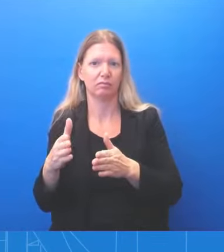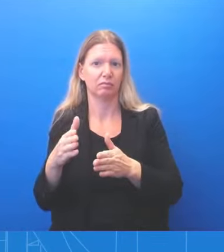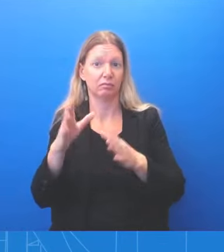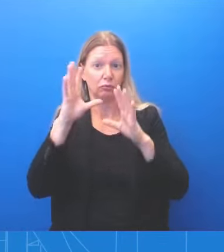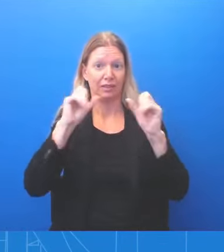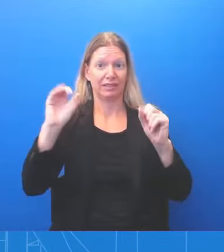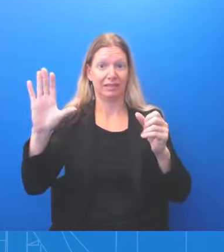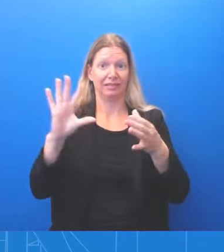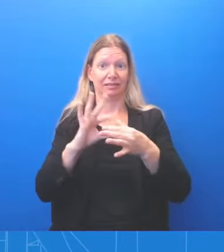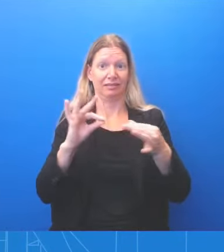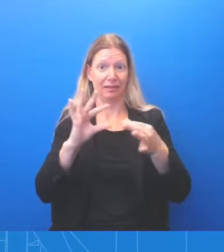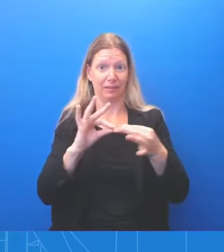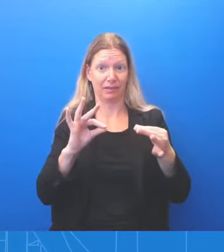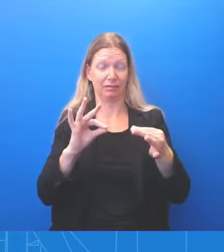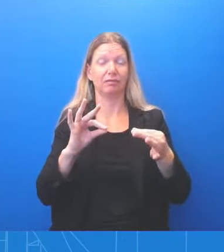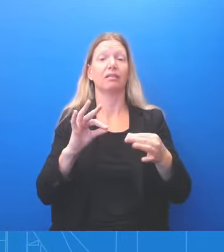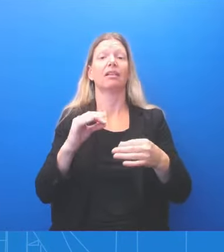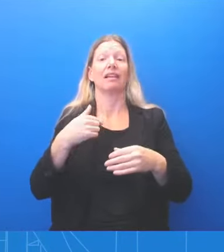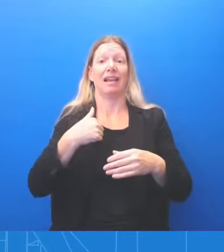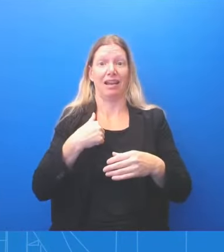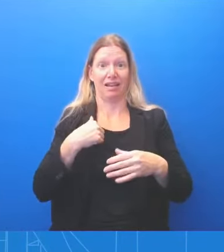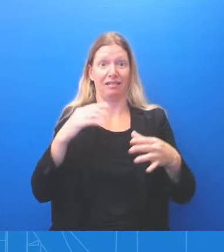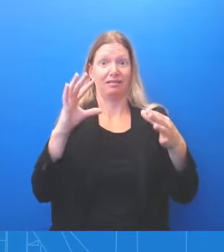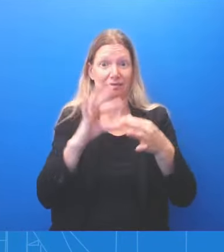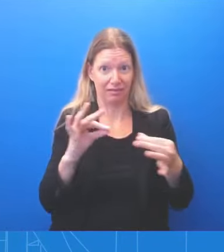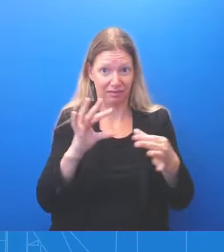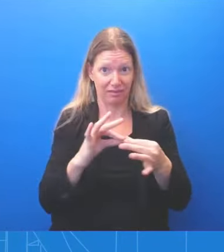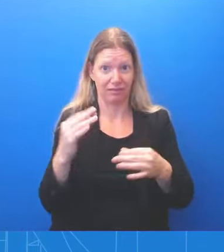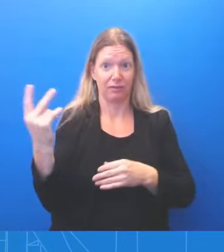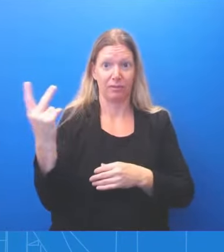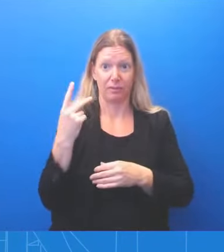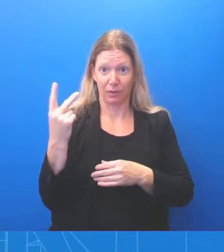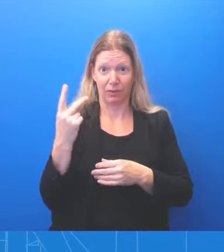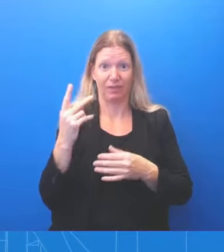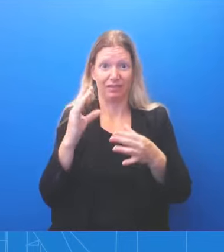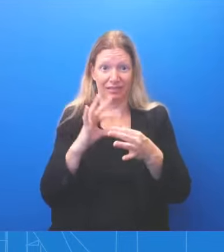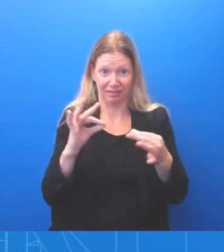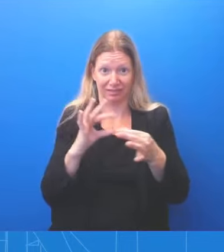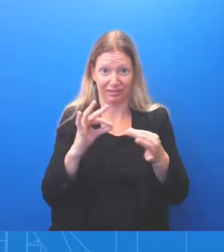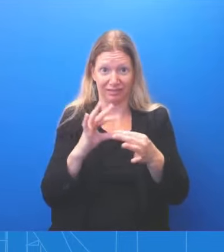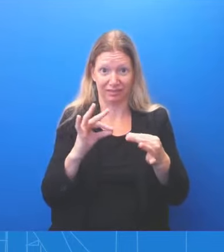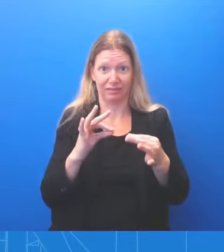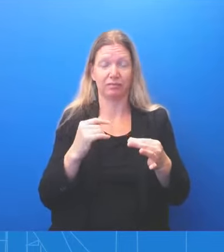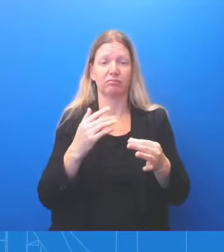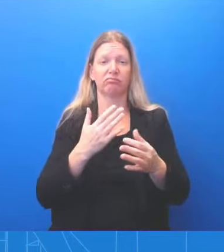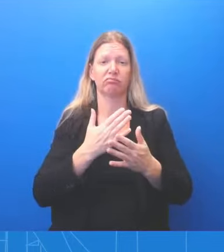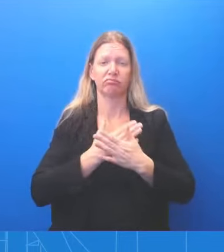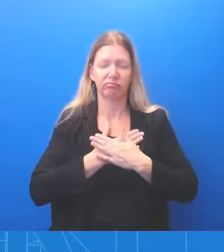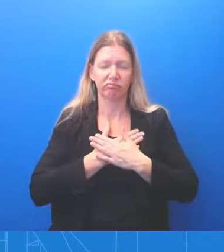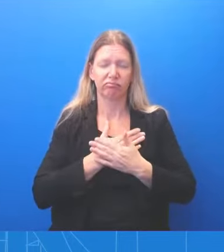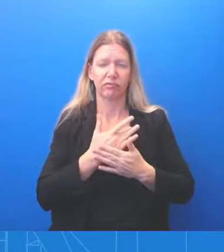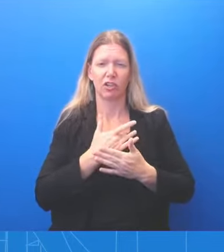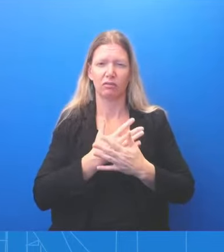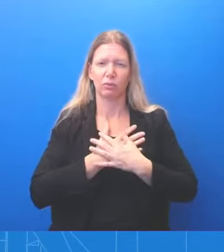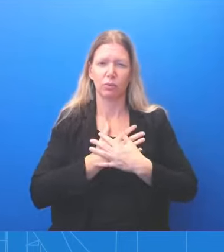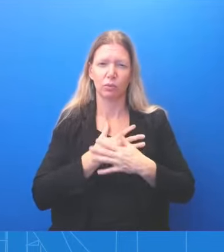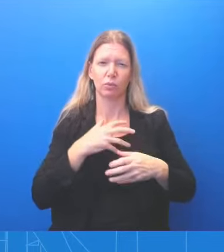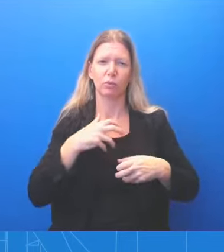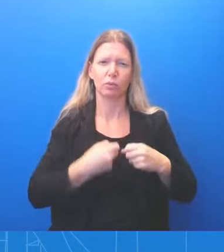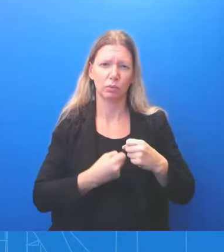from the mayor -- our -- our hearts going out to the people in Jacksonville. Certainly, we're going to do everything that we can.